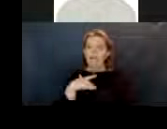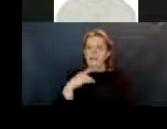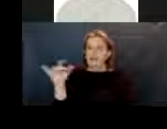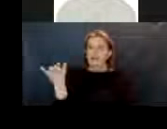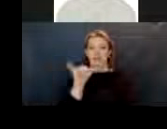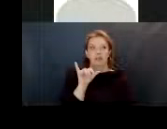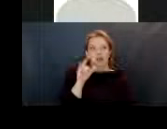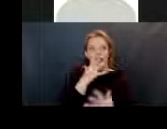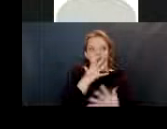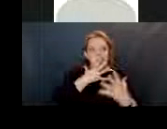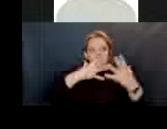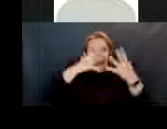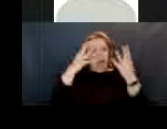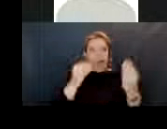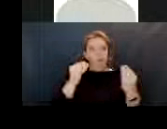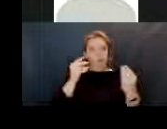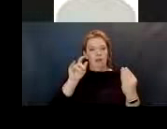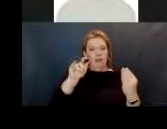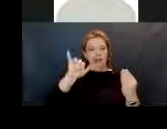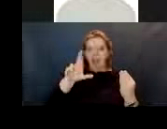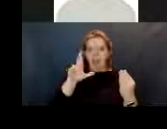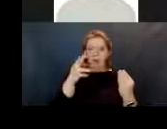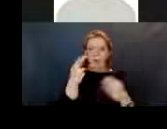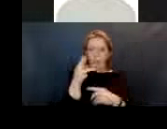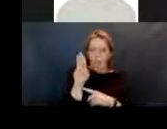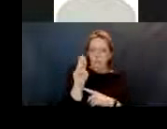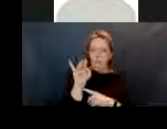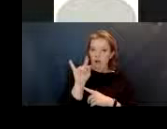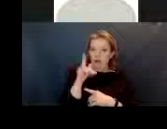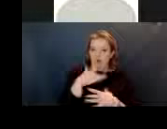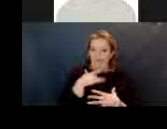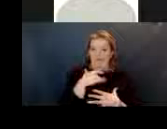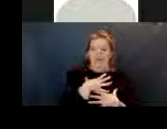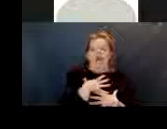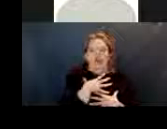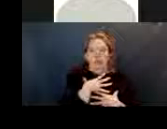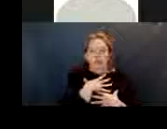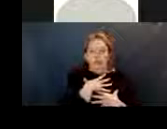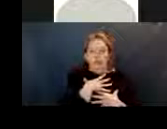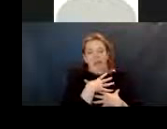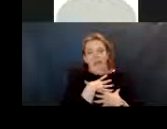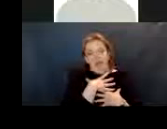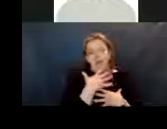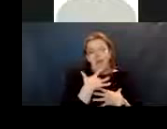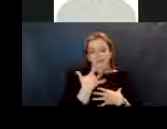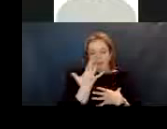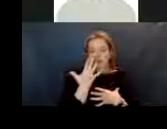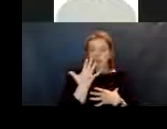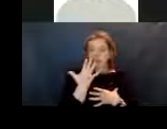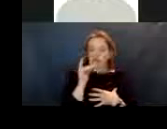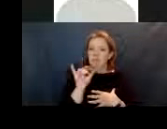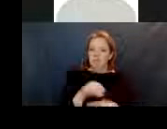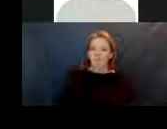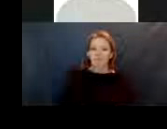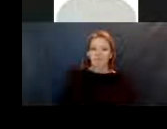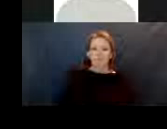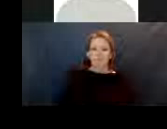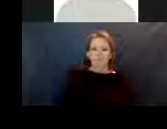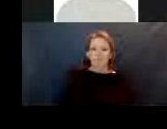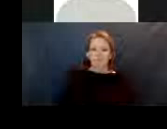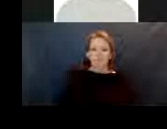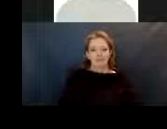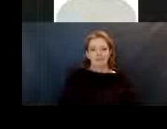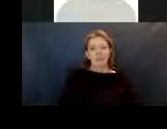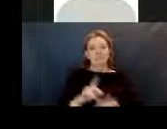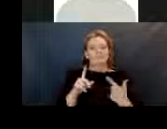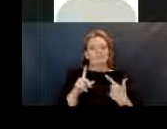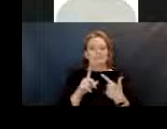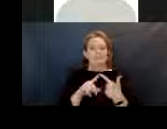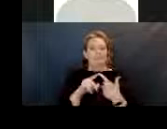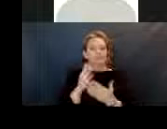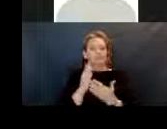the deep summer, which brings me to a second characteristic that I love and also struggle